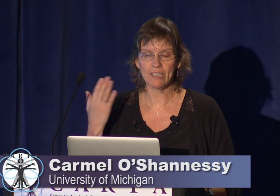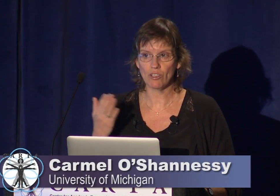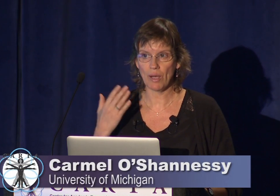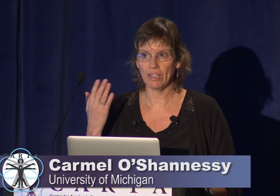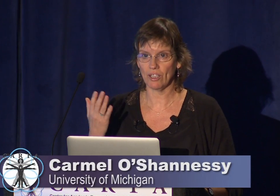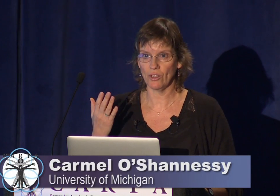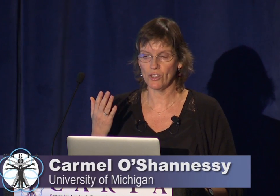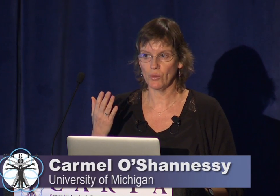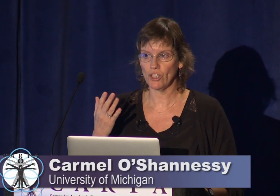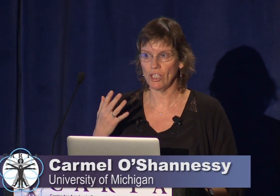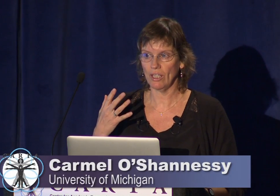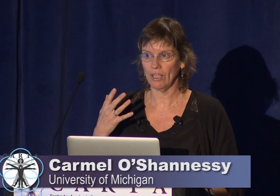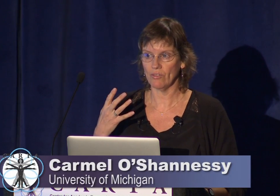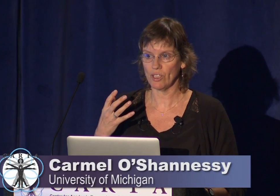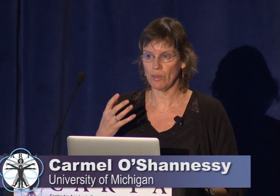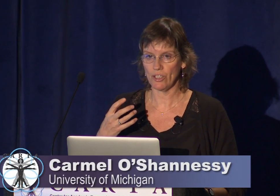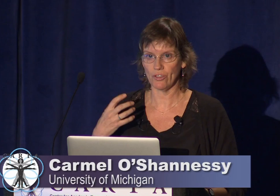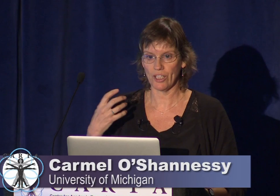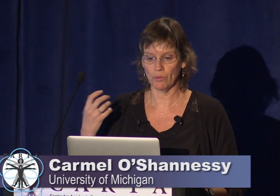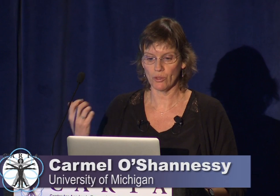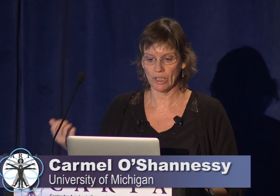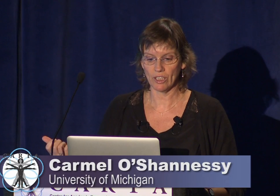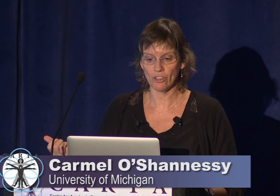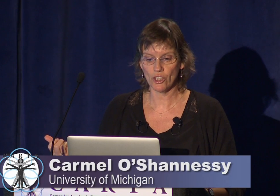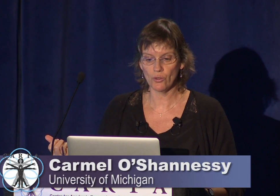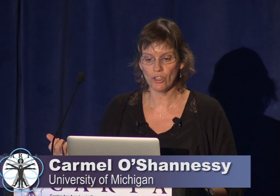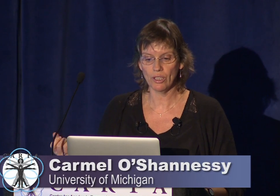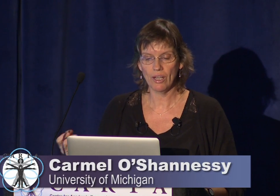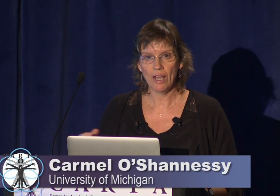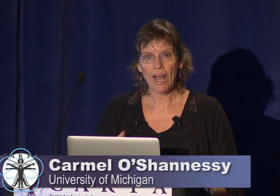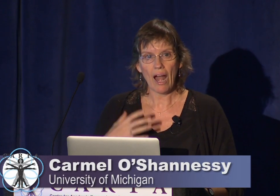systematic code-switching in the speech that they were directing to children and